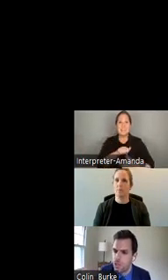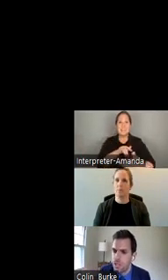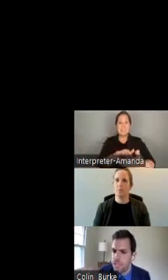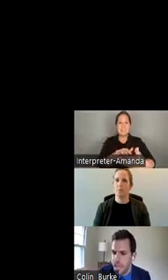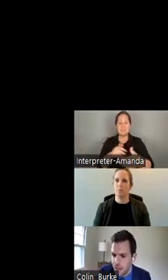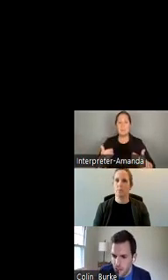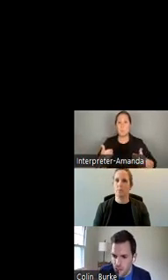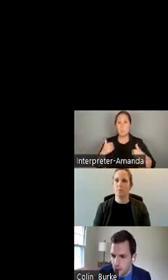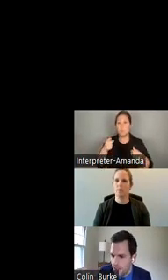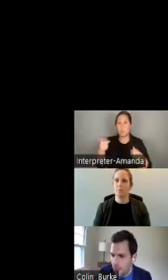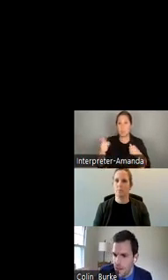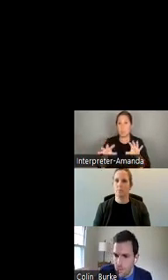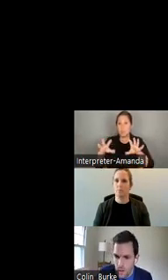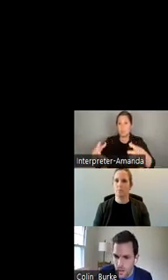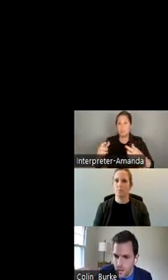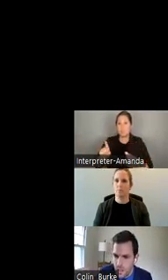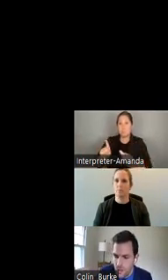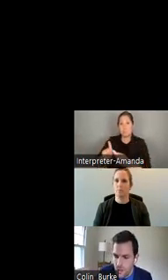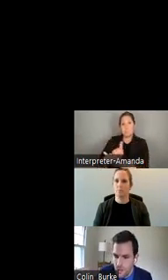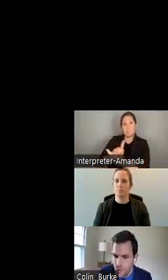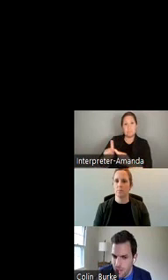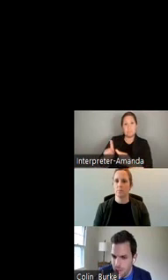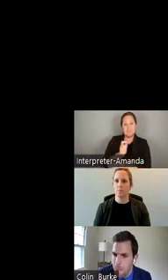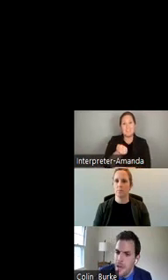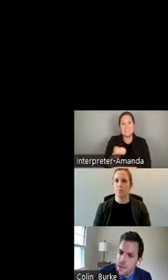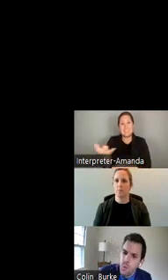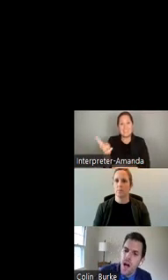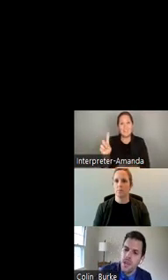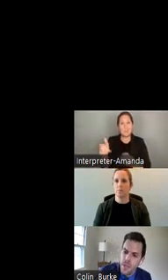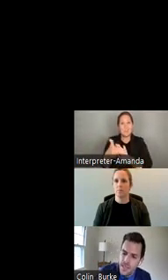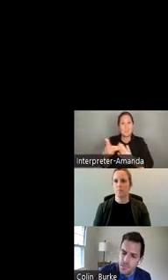doing a diagnostic survey and a number of other psychosocial surveys and then we're walking with